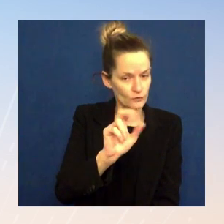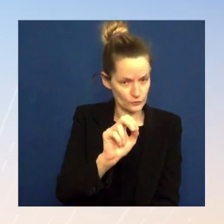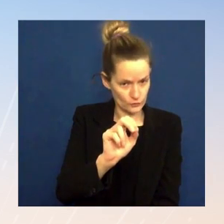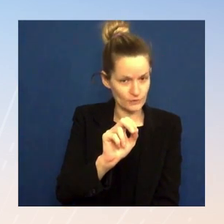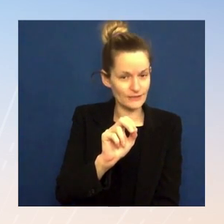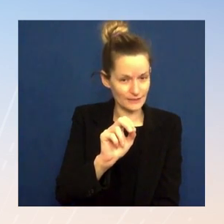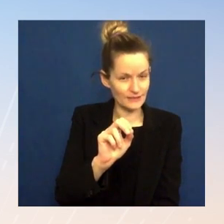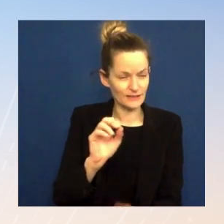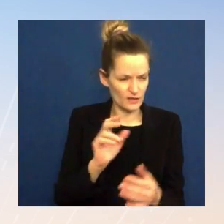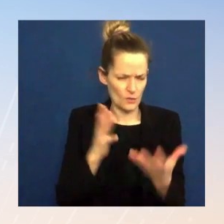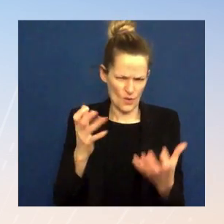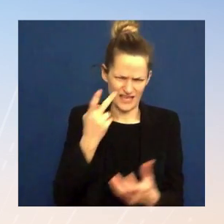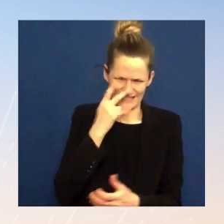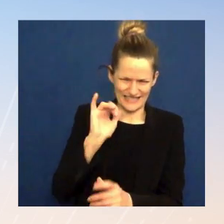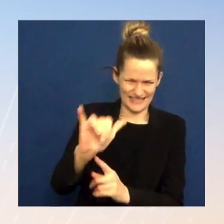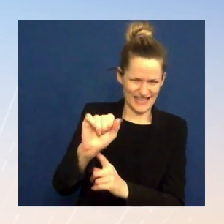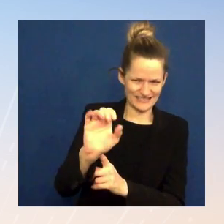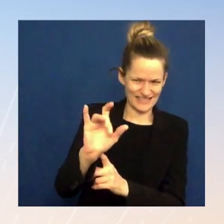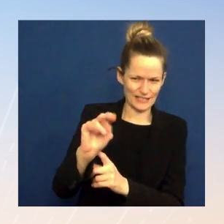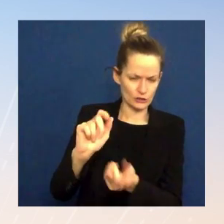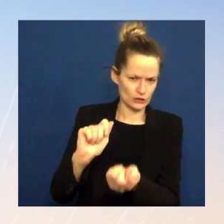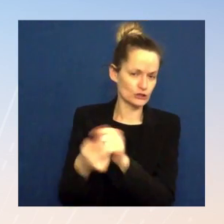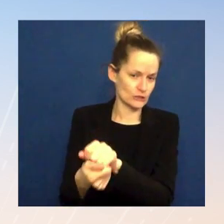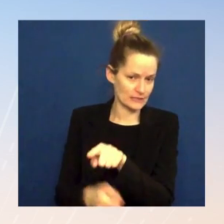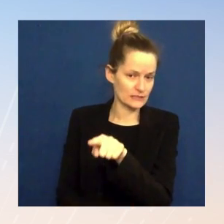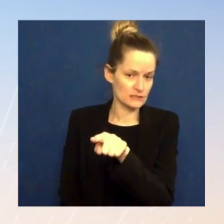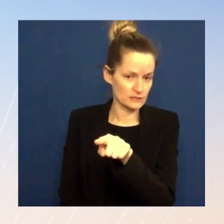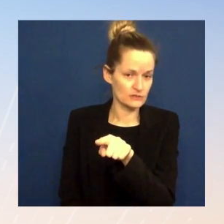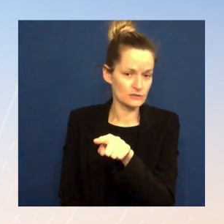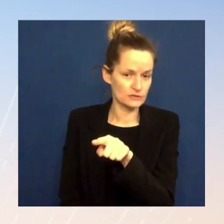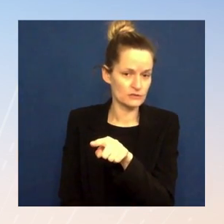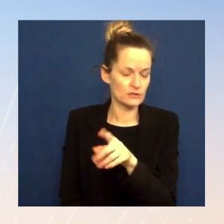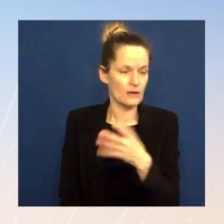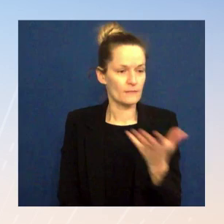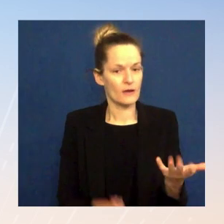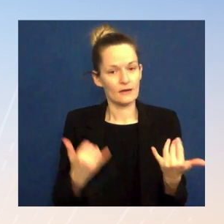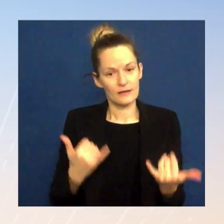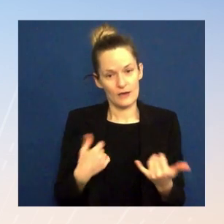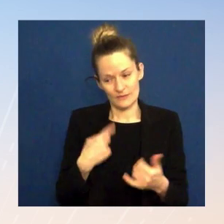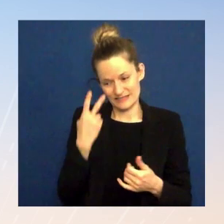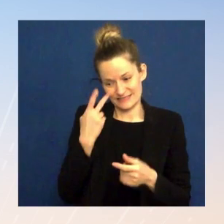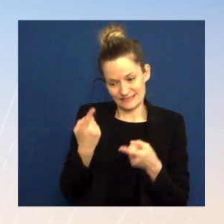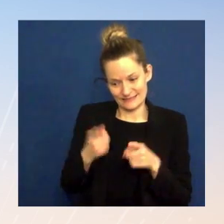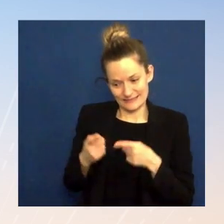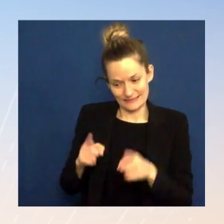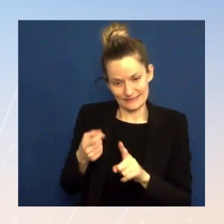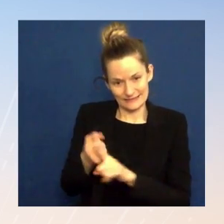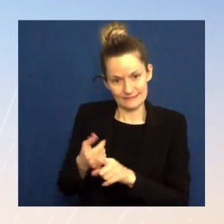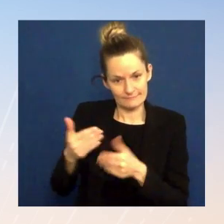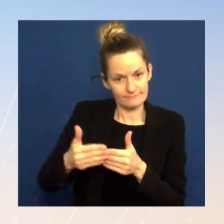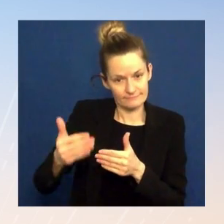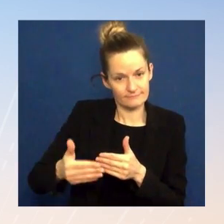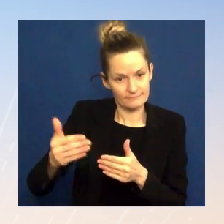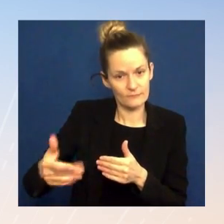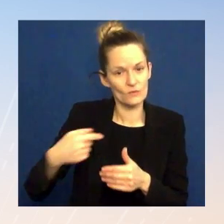but some of the revelations that have come to light is a reminder of the needs for some of these reforms. Go ahead. The Press: Jen, just to quickly follow up